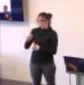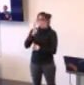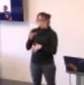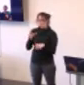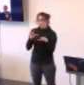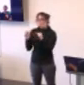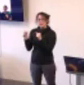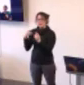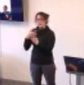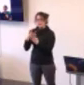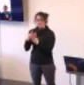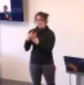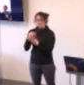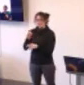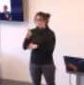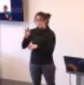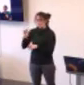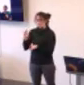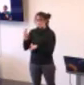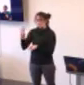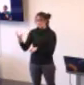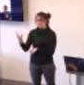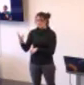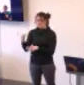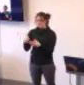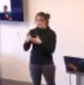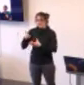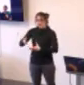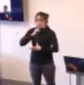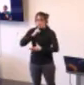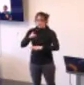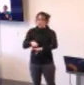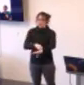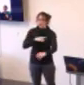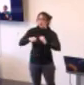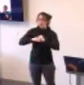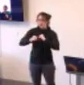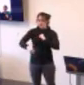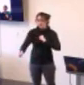on the sixth of March, after a very long fight.